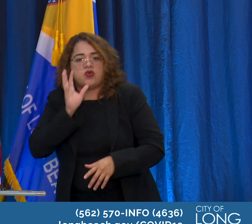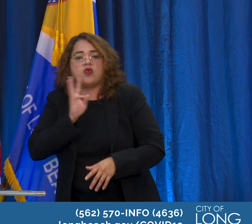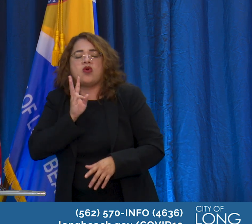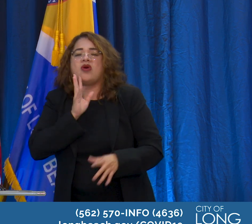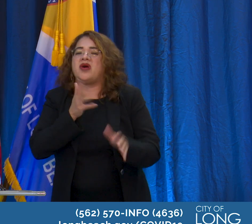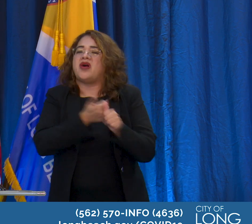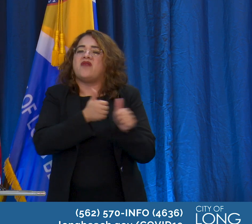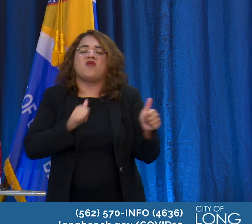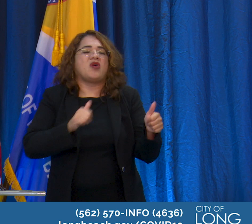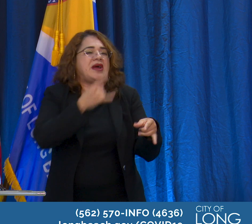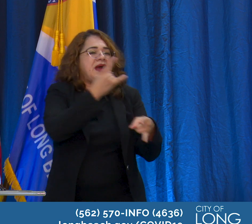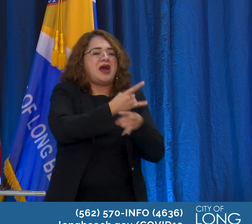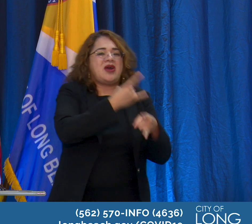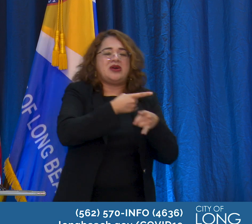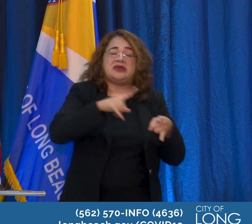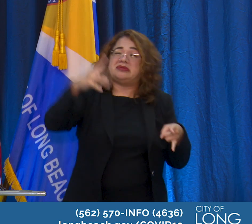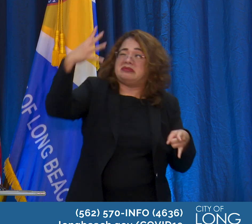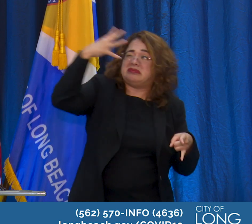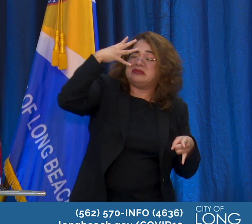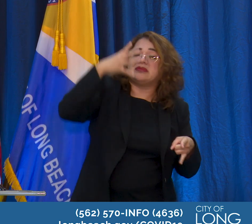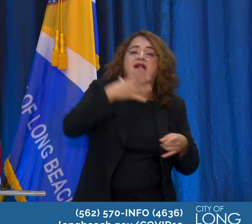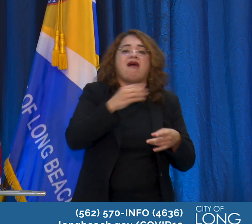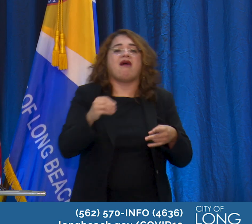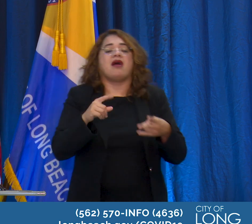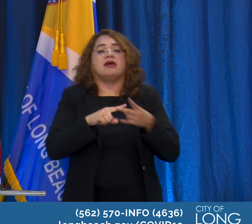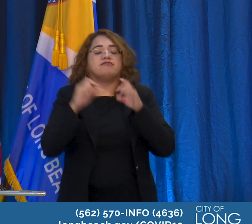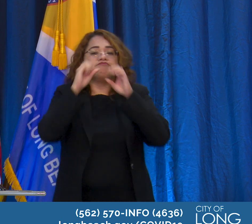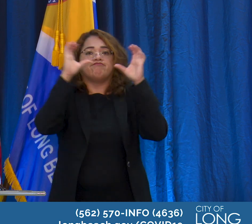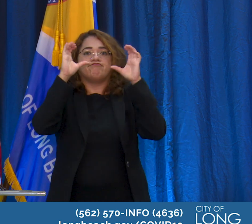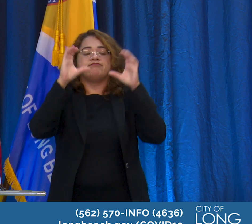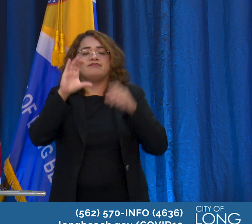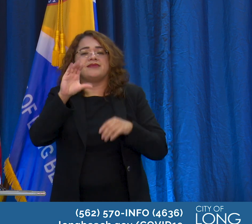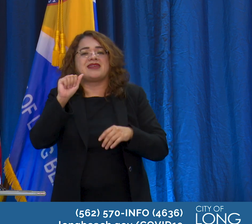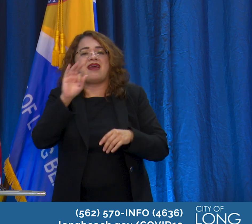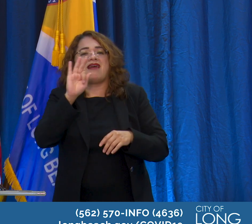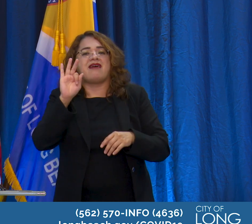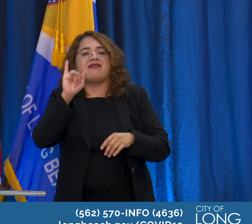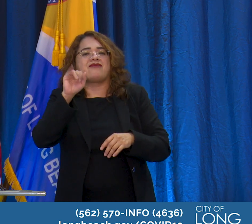As we enter Labor Day weekend, I want to remind everyone to celebrate safely and responsibly.